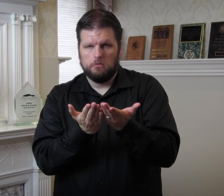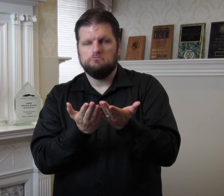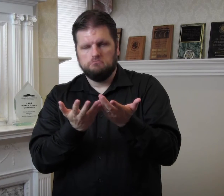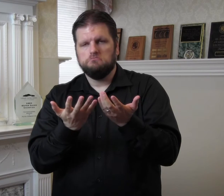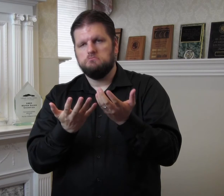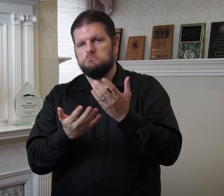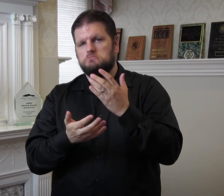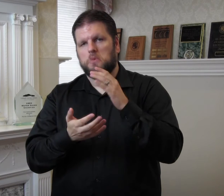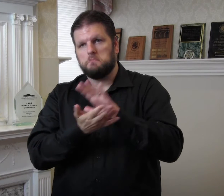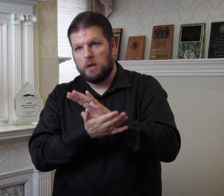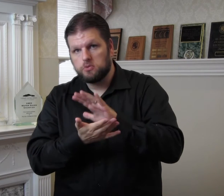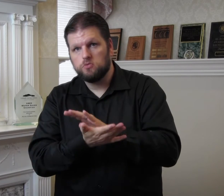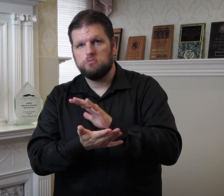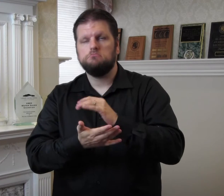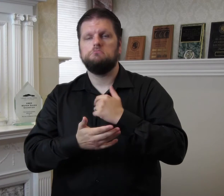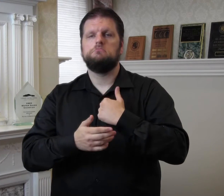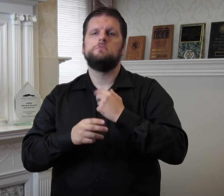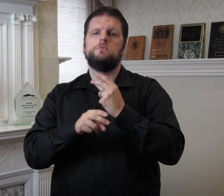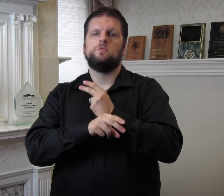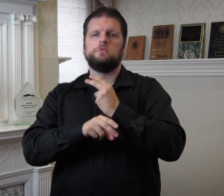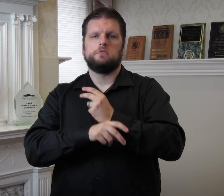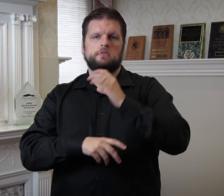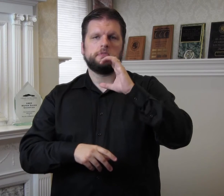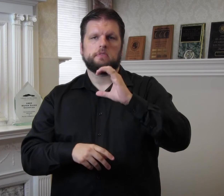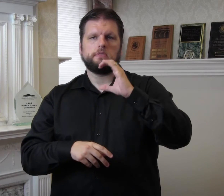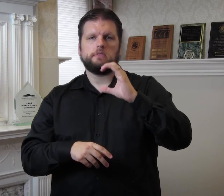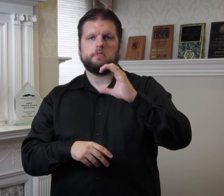For hard copy materials, books and papers,